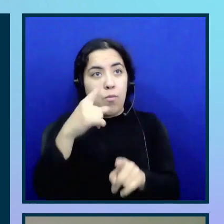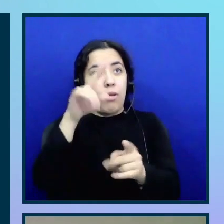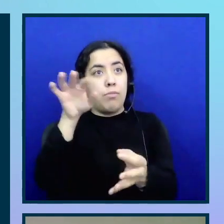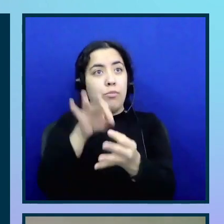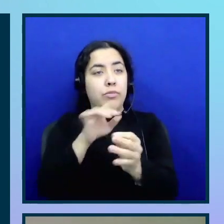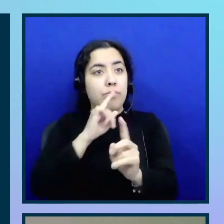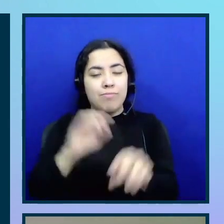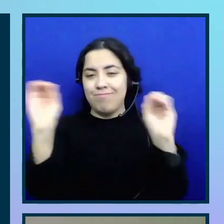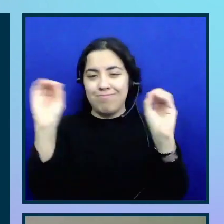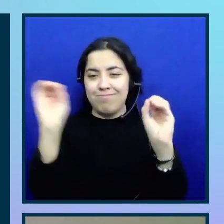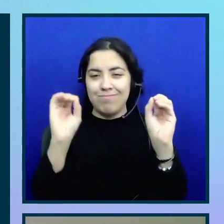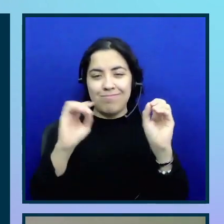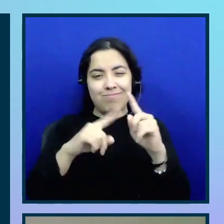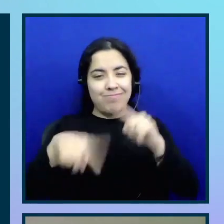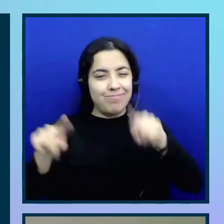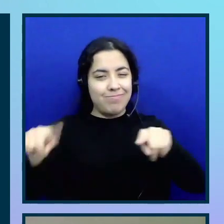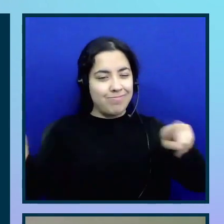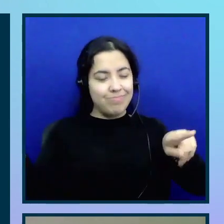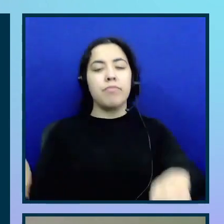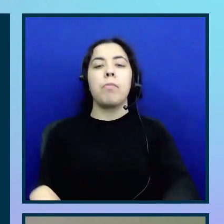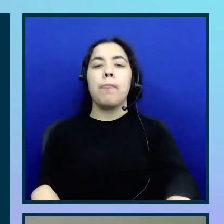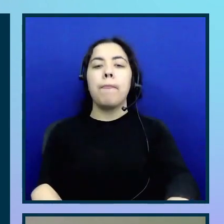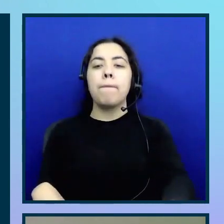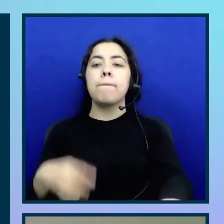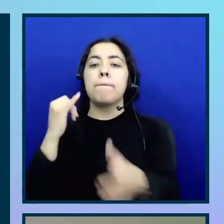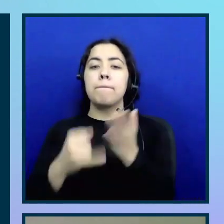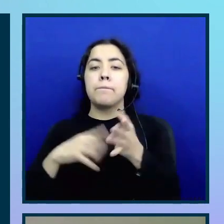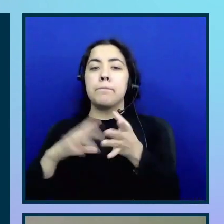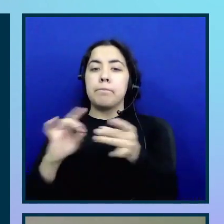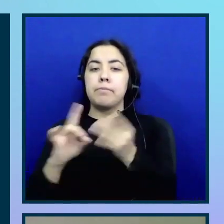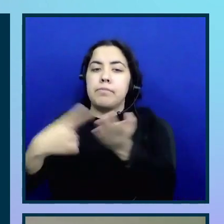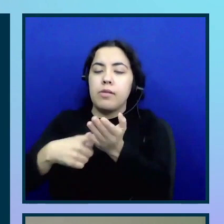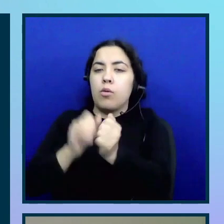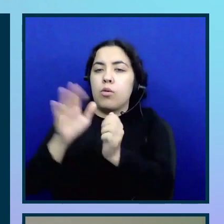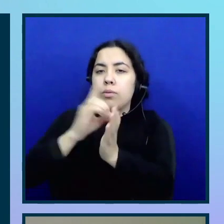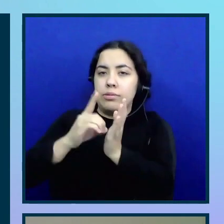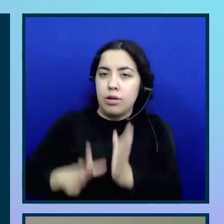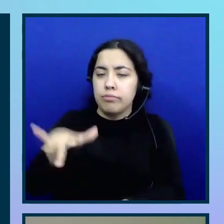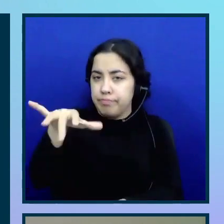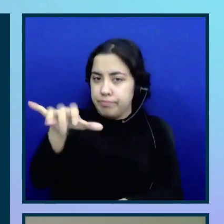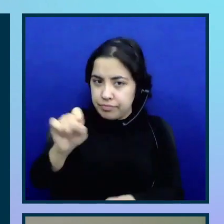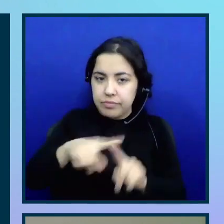And then finally, I mentioned talking to your designer, but it's also really, really important to talk to